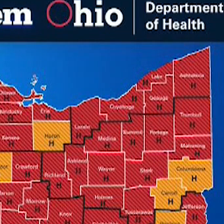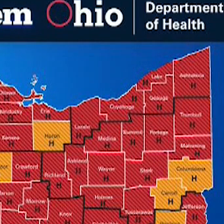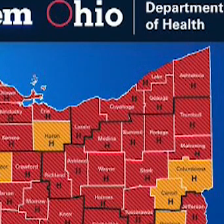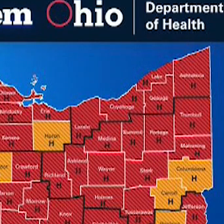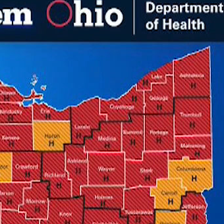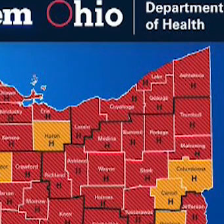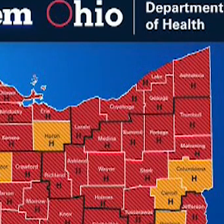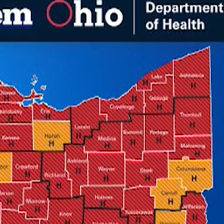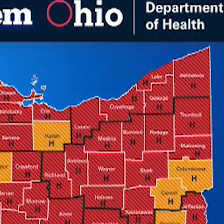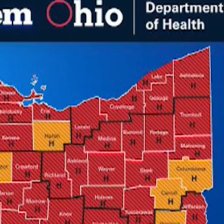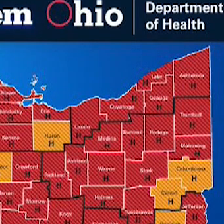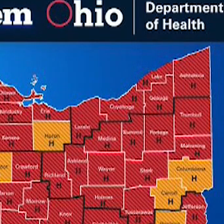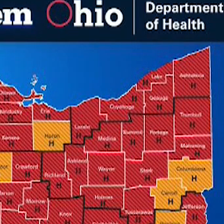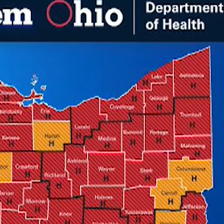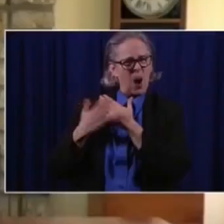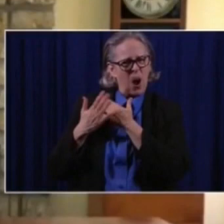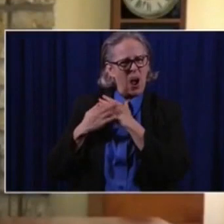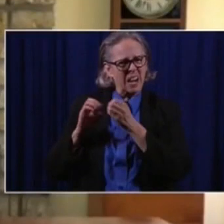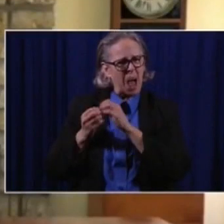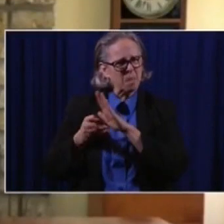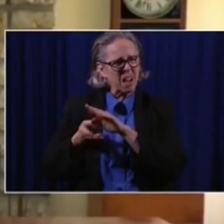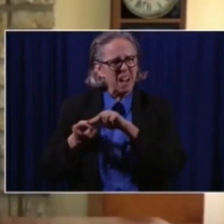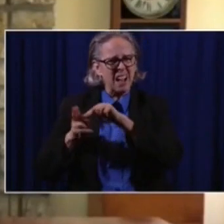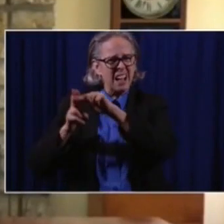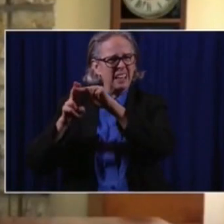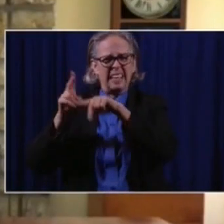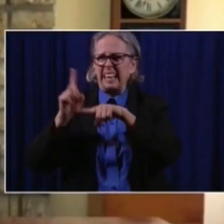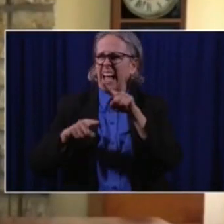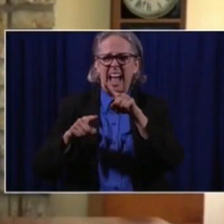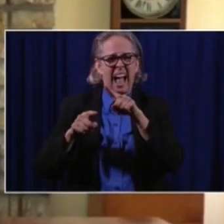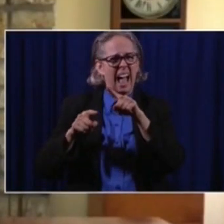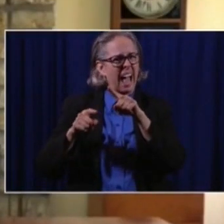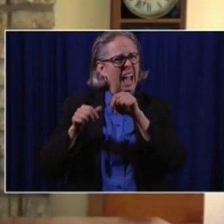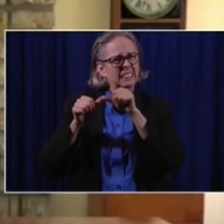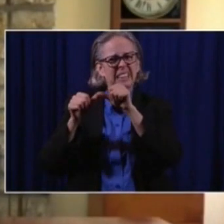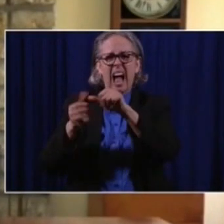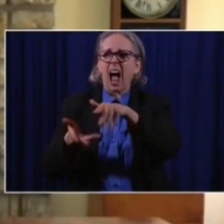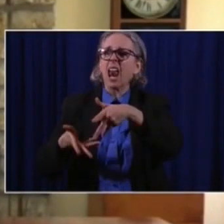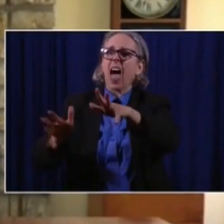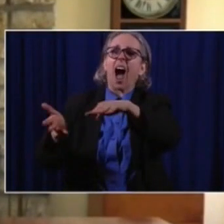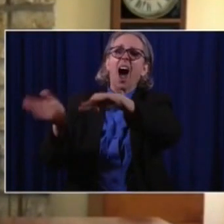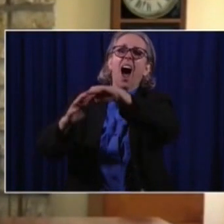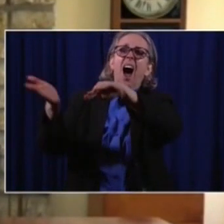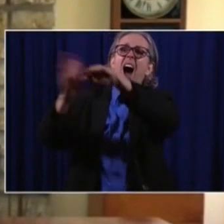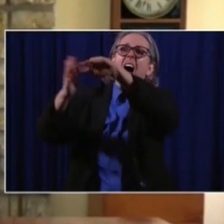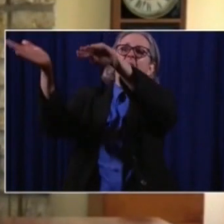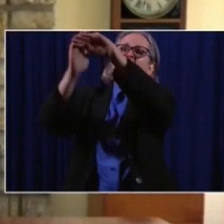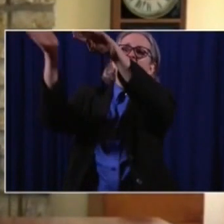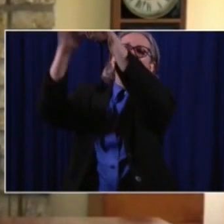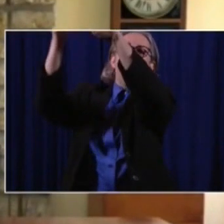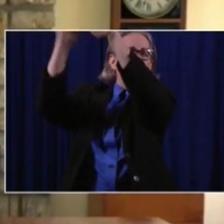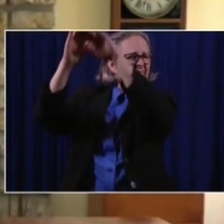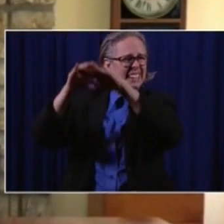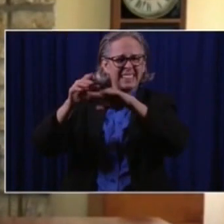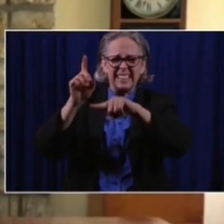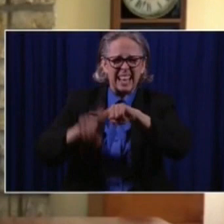6,000 TO 8,000 NEW CASES AT THE SAME TIME? IS THAT WHAT YOU'RE SAYING? A DAY? You can hear it. 8 months ago this was